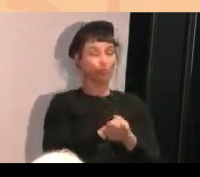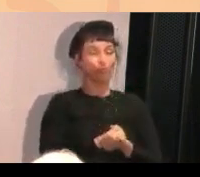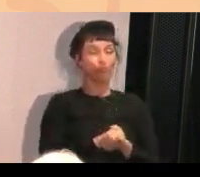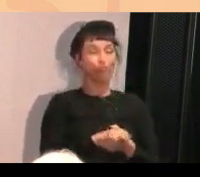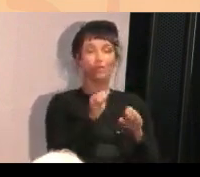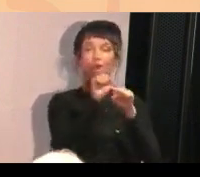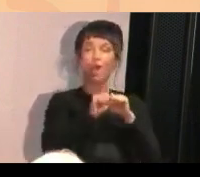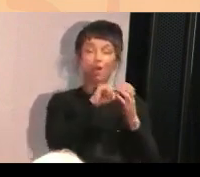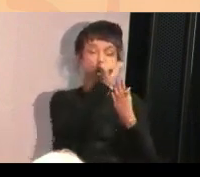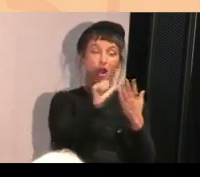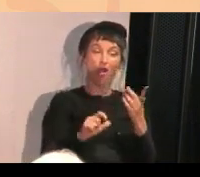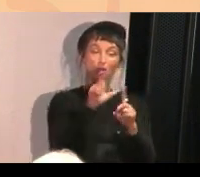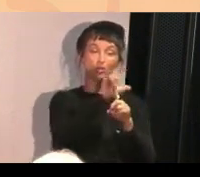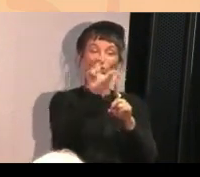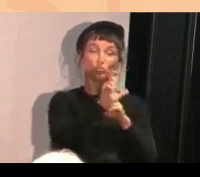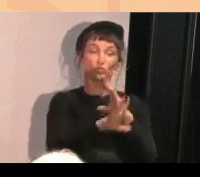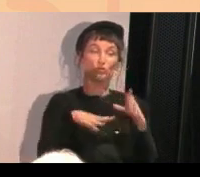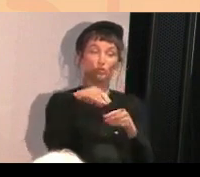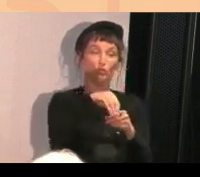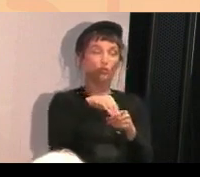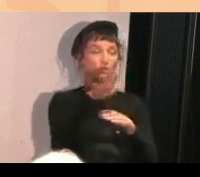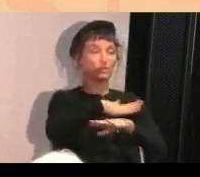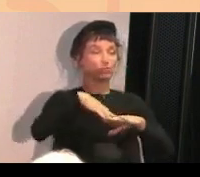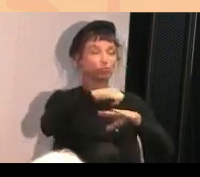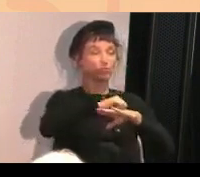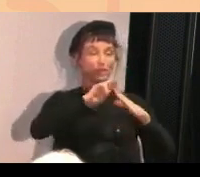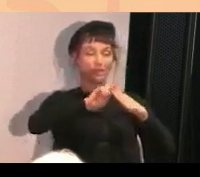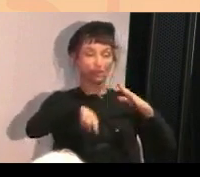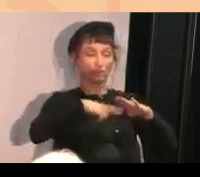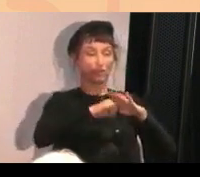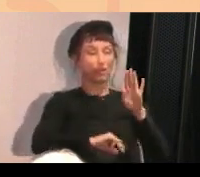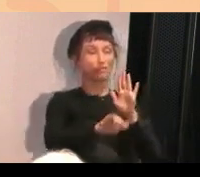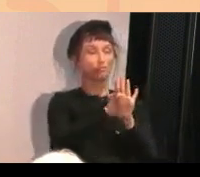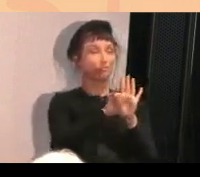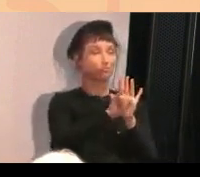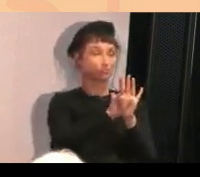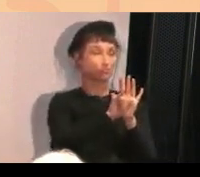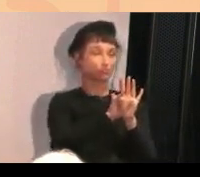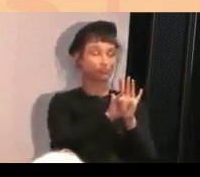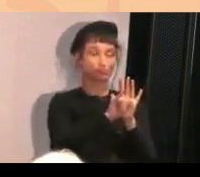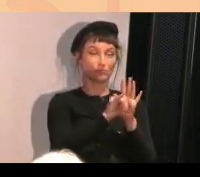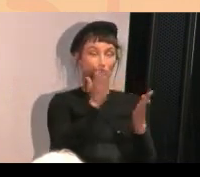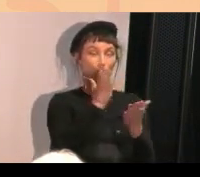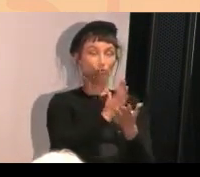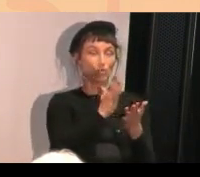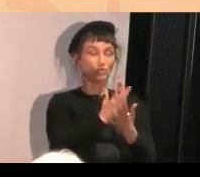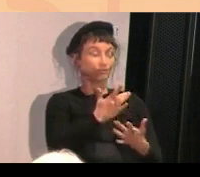culture contribute to Australia's national identity it does touch the hearts and minds